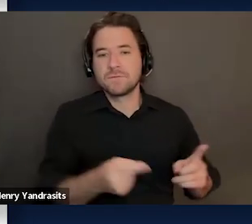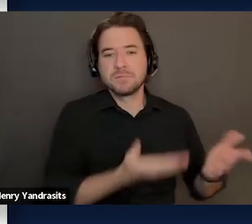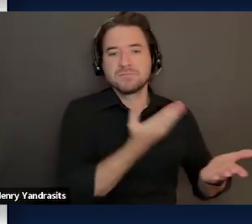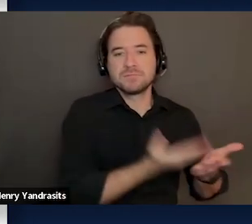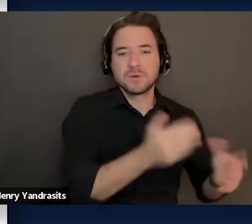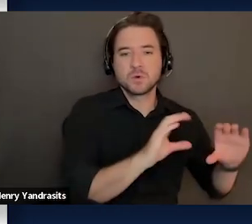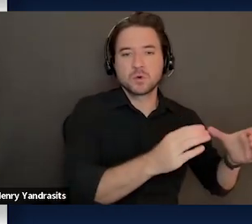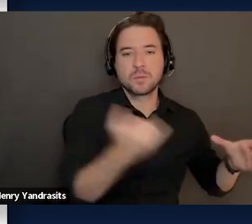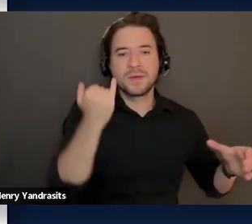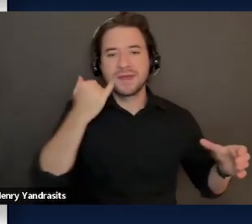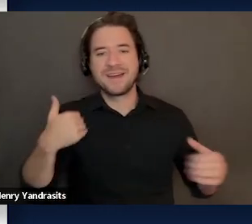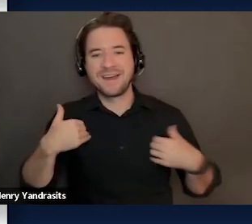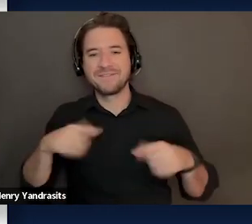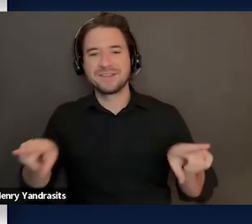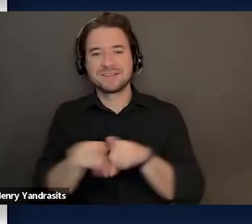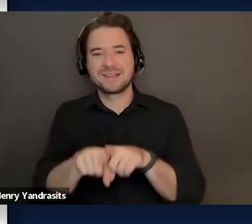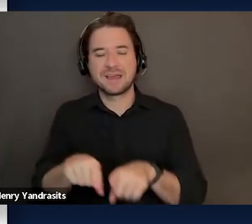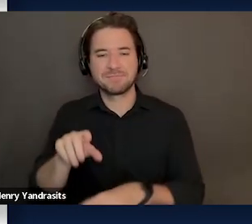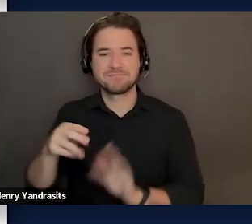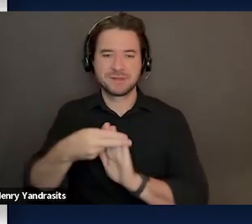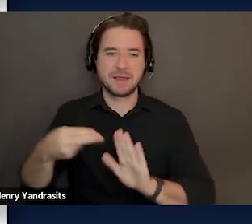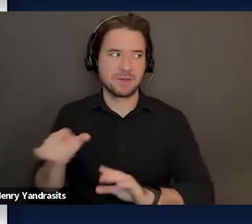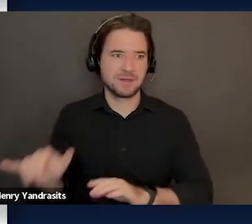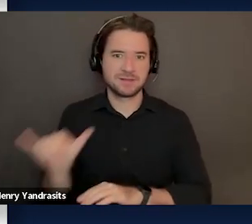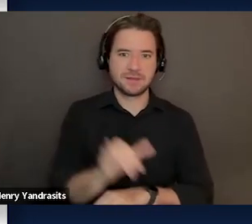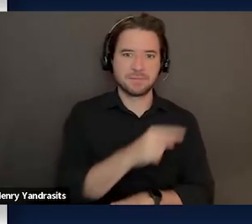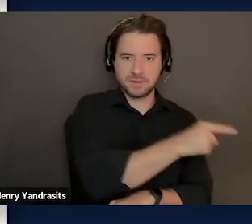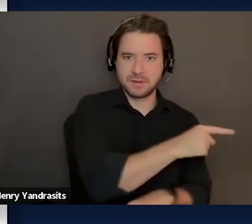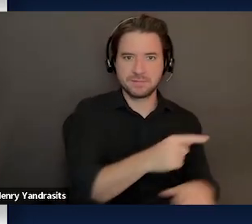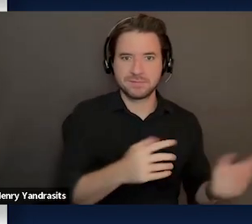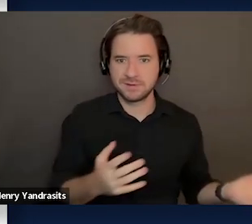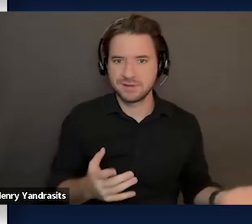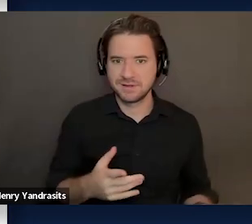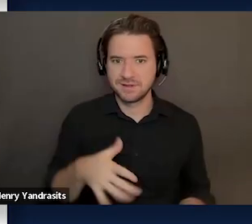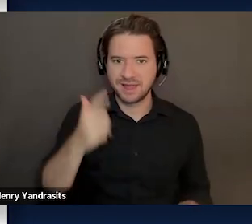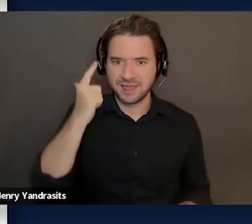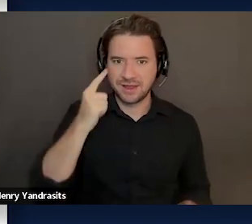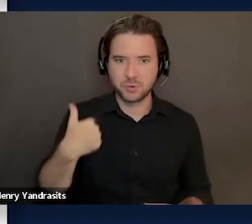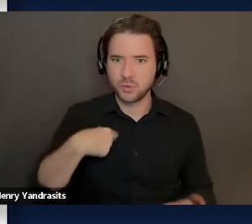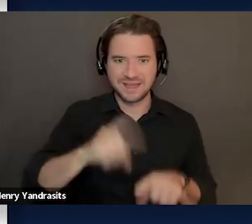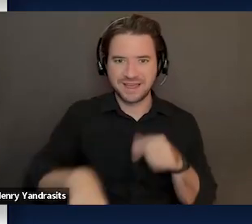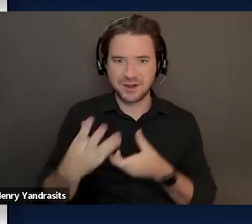If it's given the same status of these other groups. So, you know, surely we can't include them all. That's what the work group is saying.